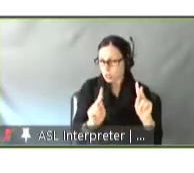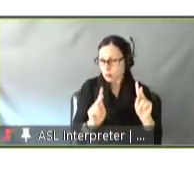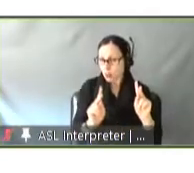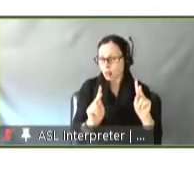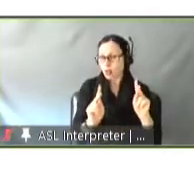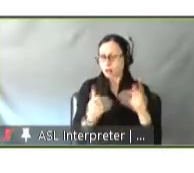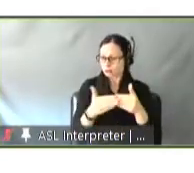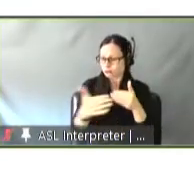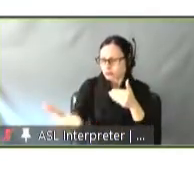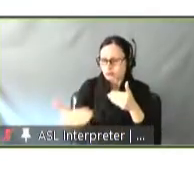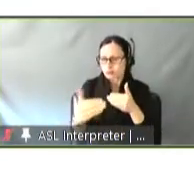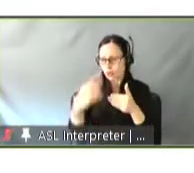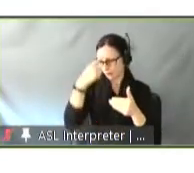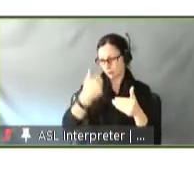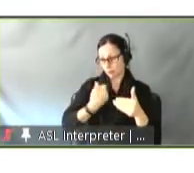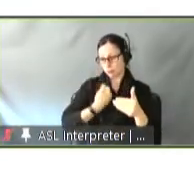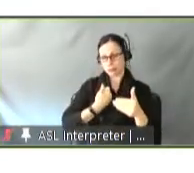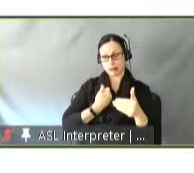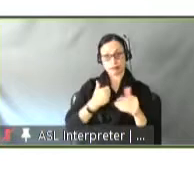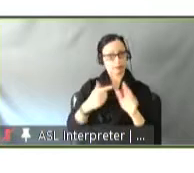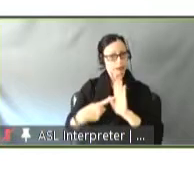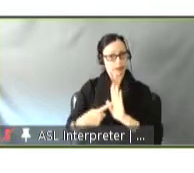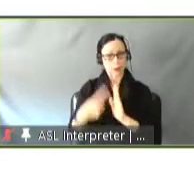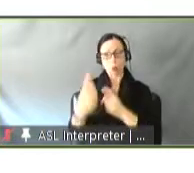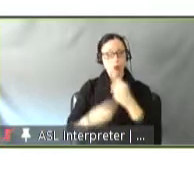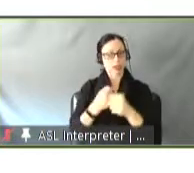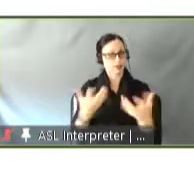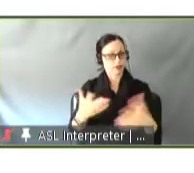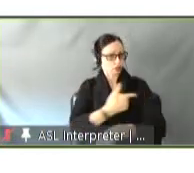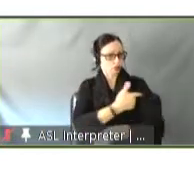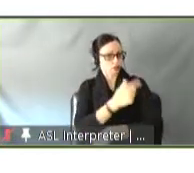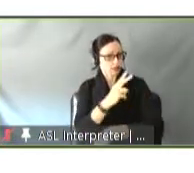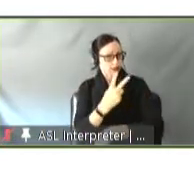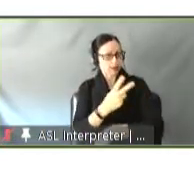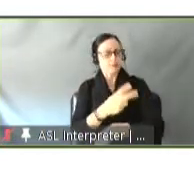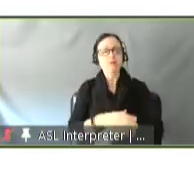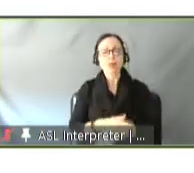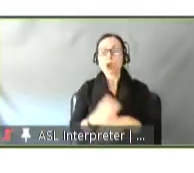even with me for example a year out from my second dose, and it is recommended to receive a booster.